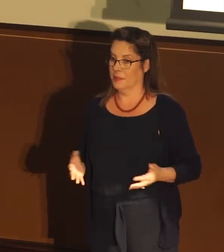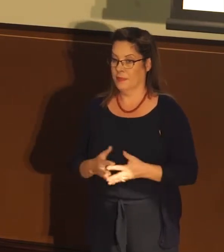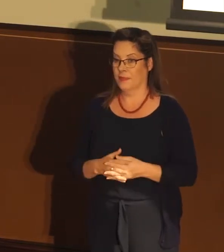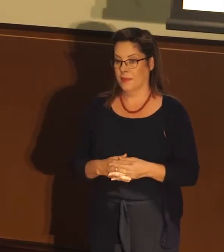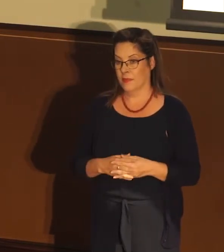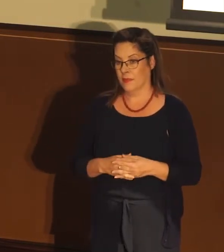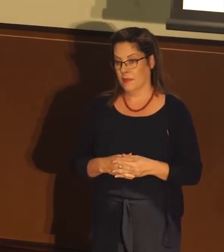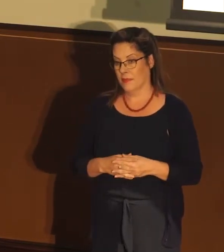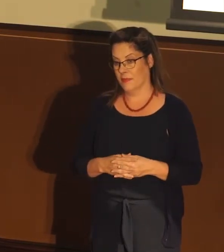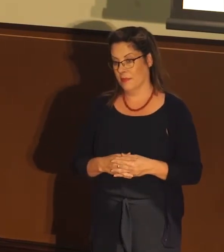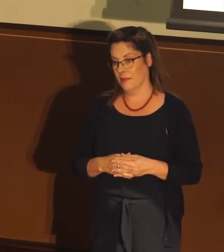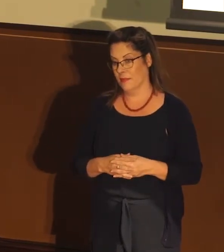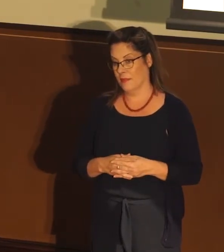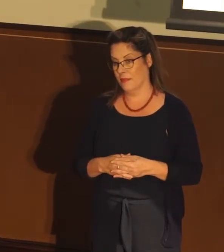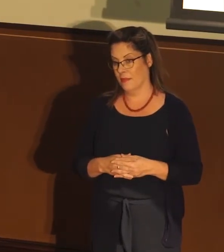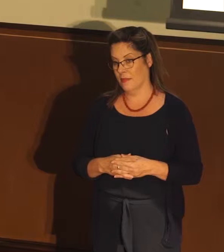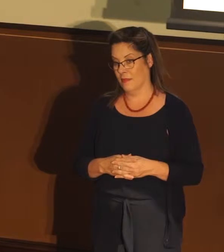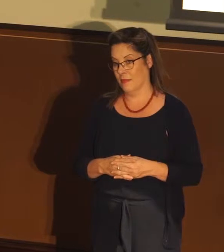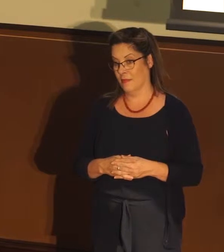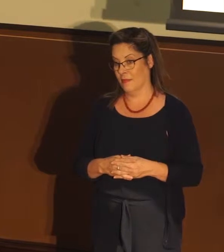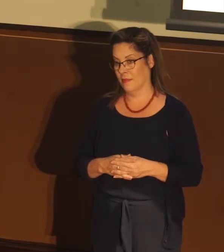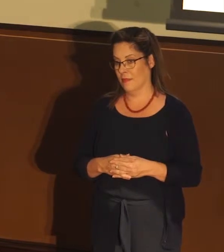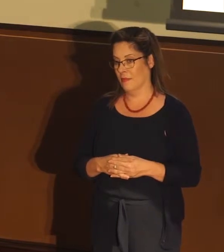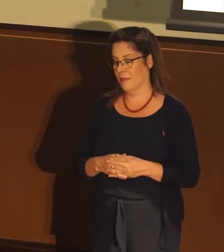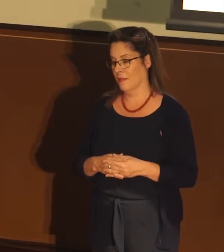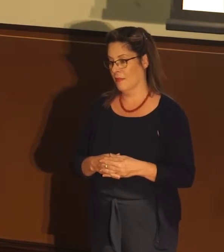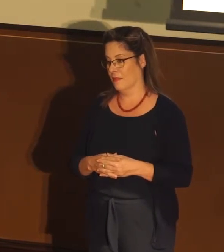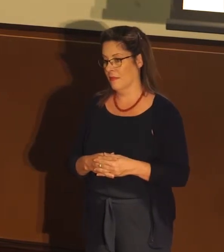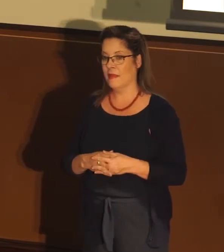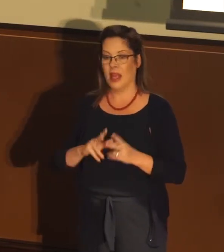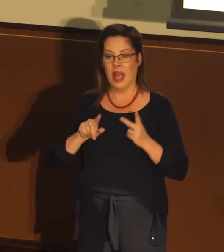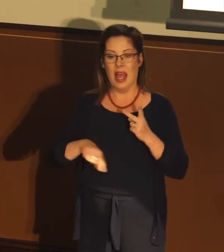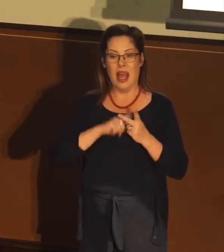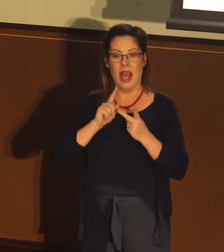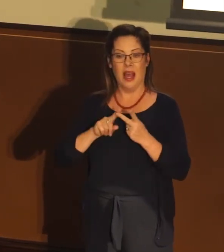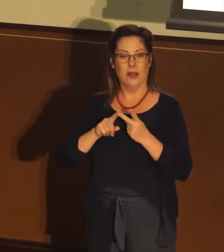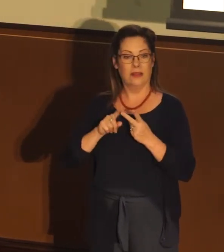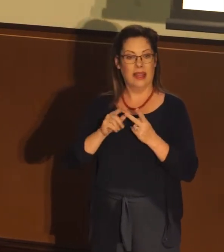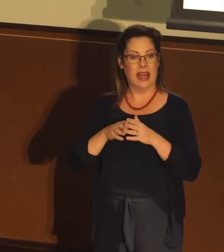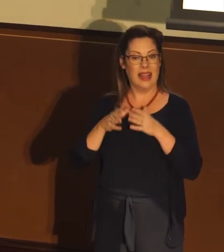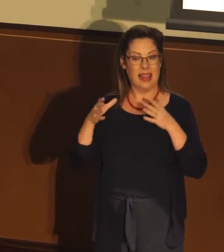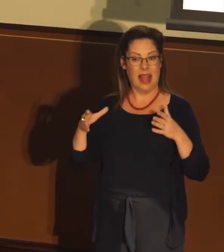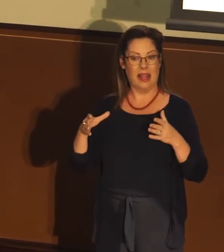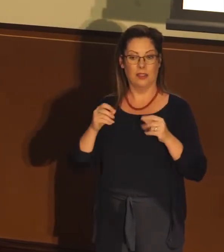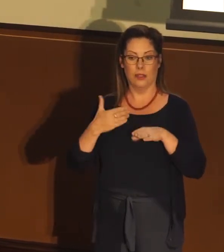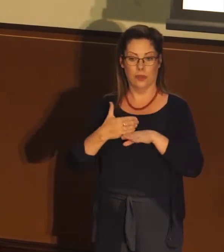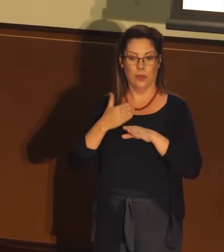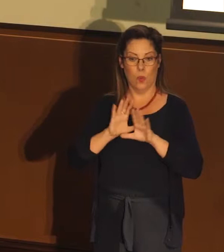The... I'm pleased to say, our second largest workforce group is the 56 plus workforce.